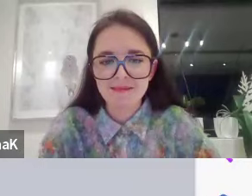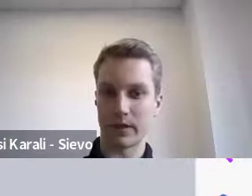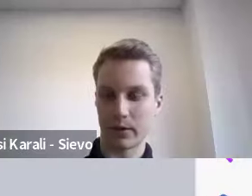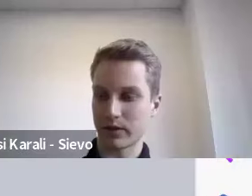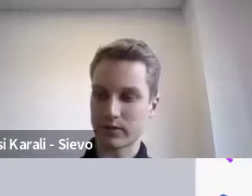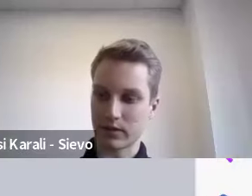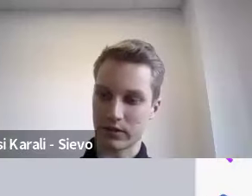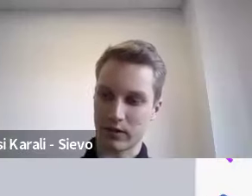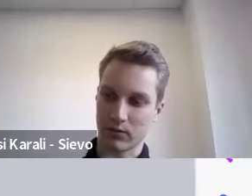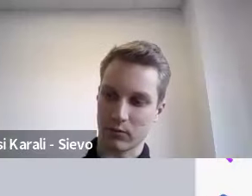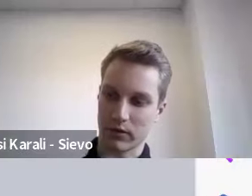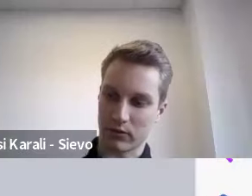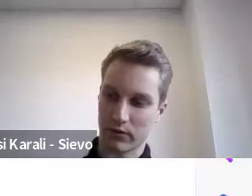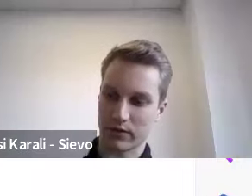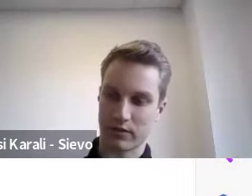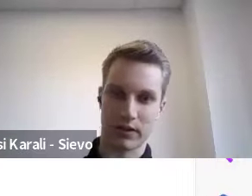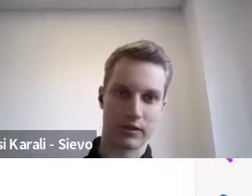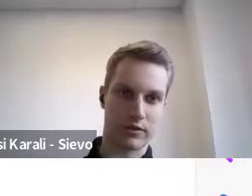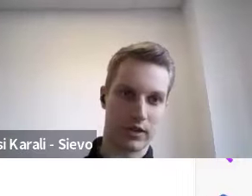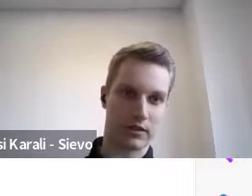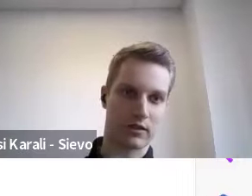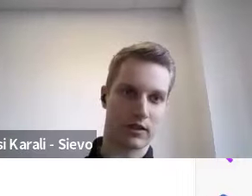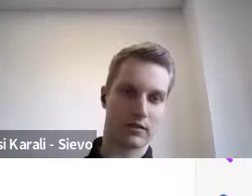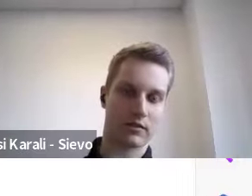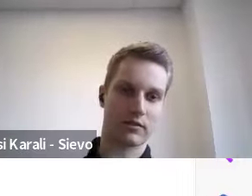In the meantime,, there is a question in the chat.